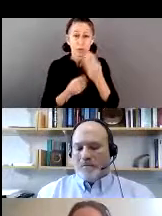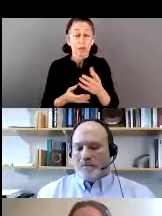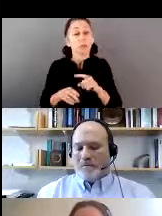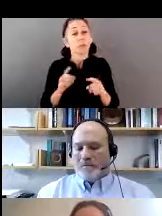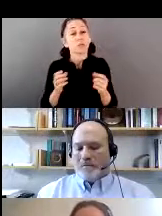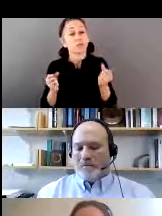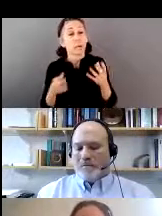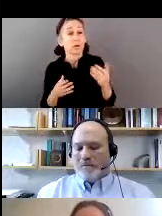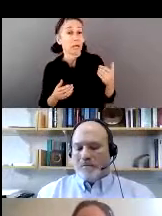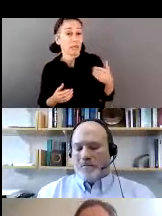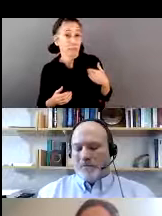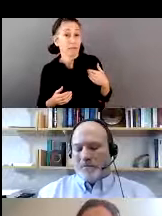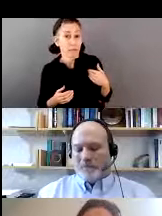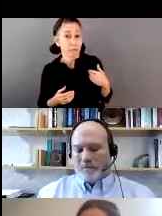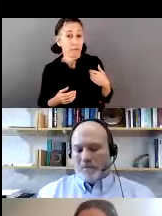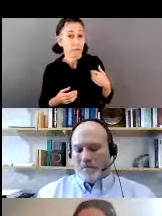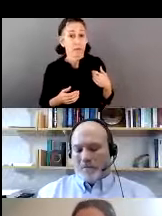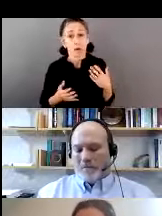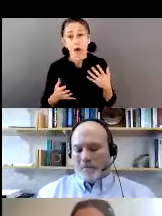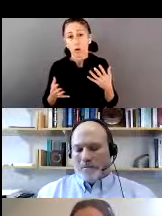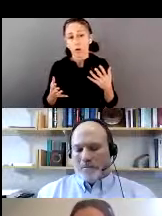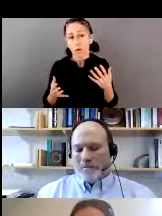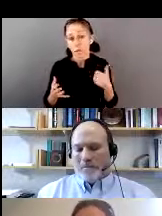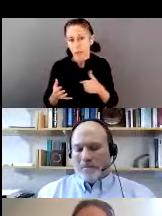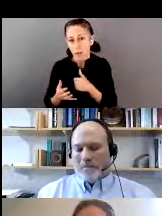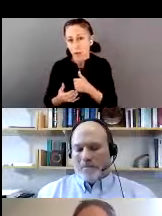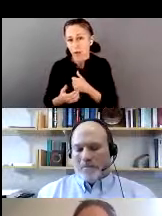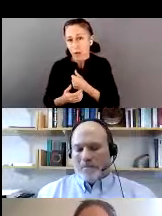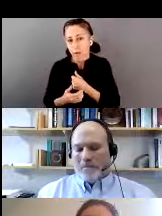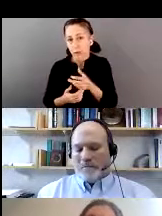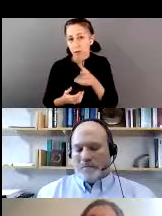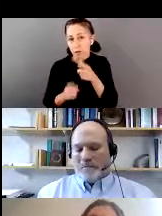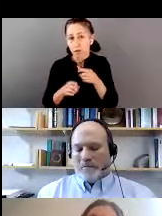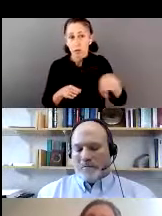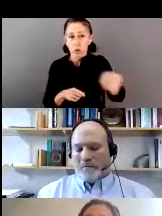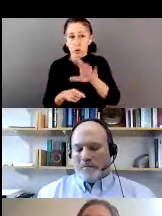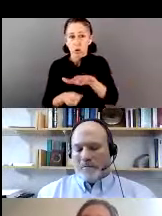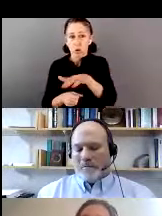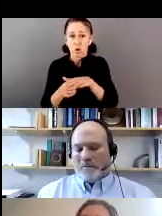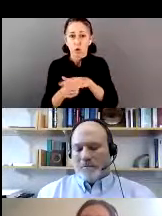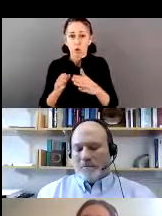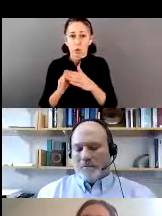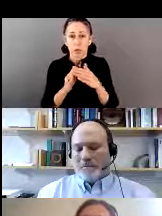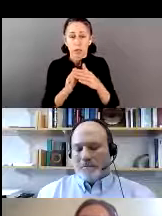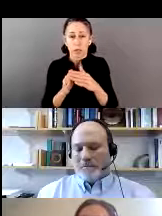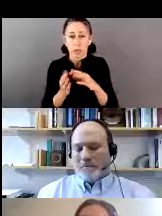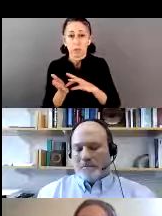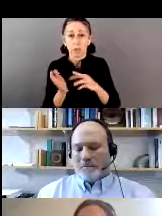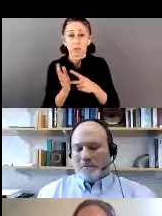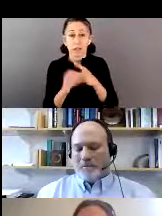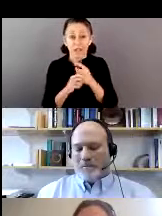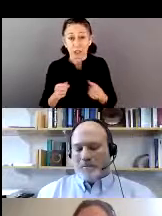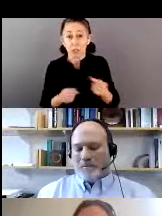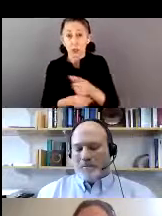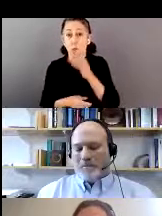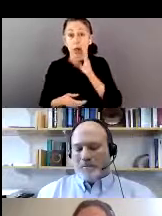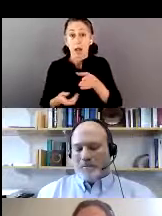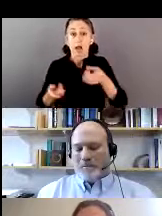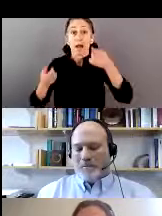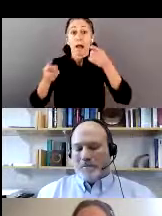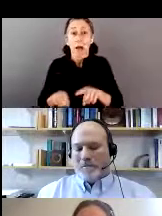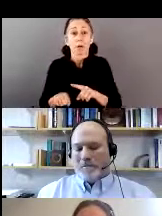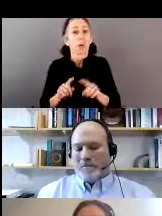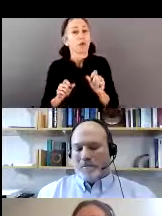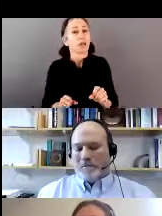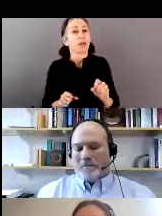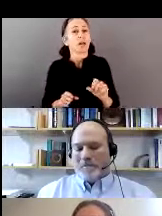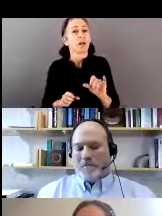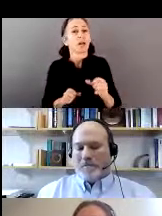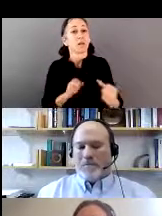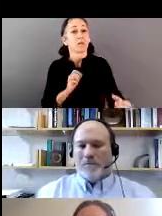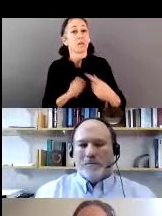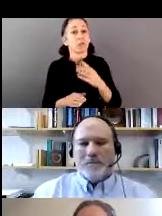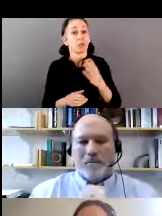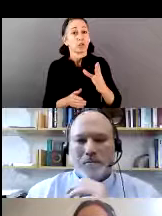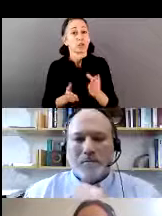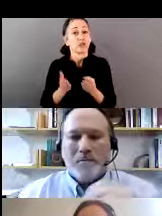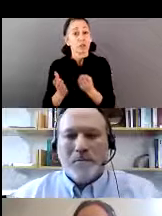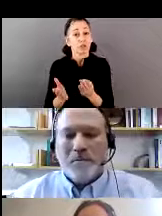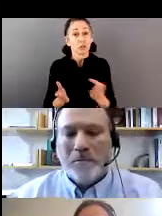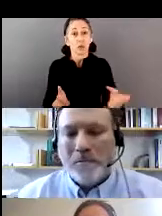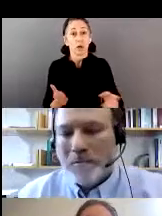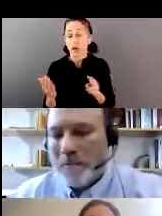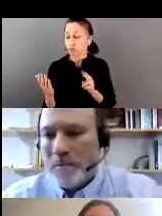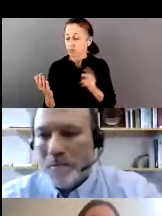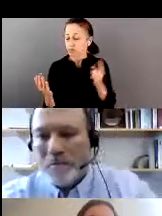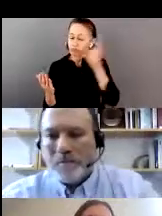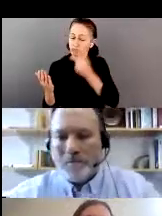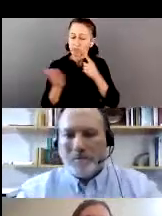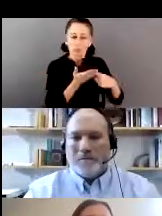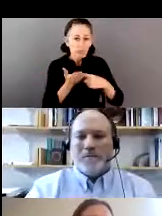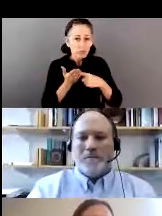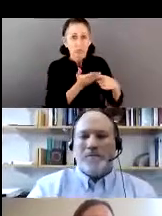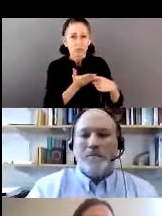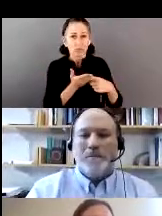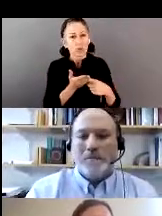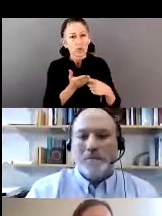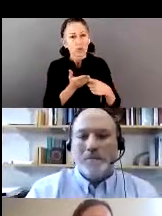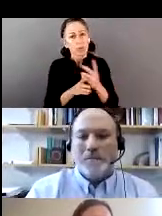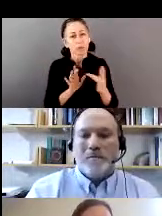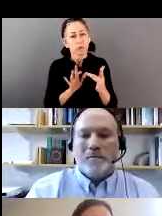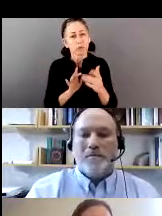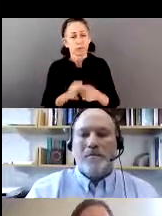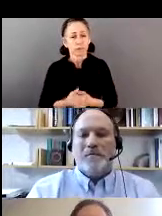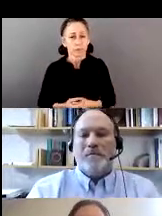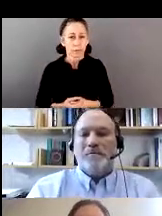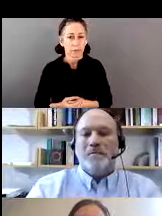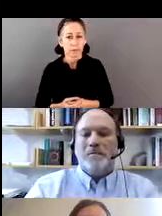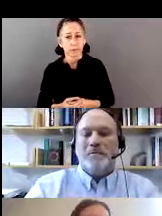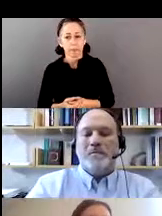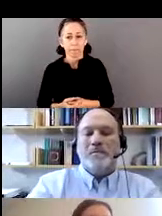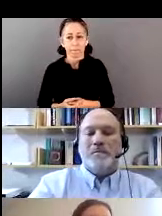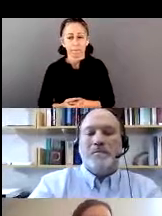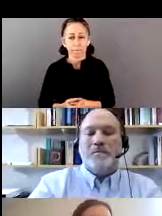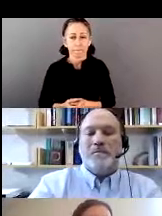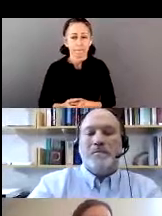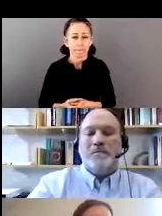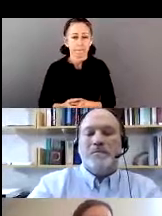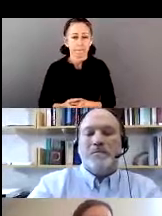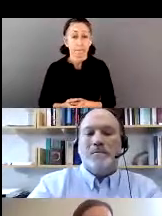And we're hoping to expand upon these and provide additional reports in future years. So, if you have a particular topic, especially one that you see in the compendium, some of them we may not be able to have state-level data just based on the availability of the reporting,